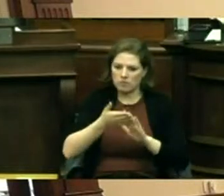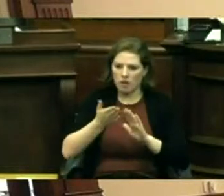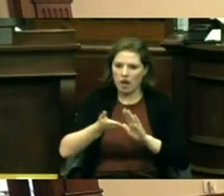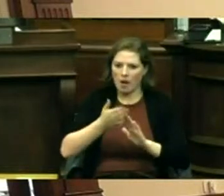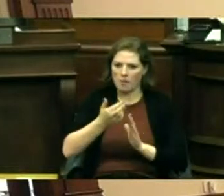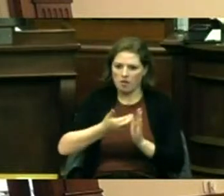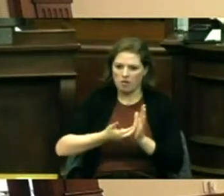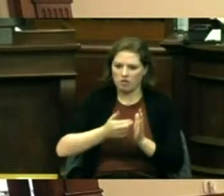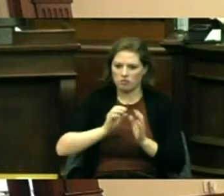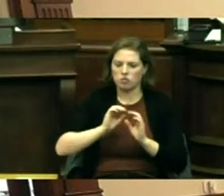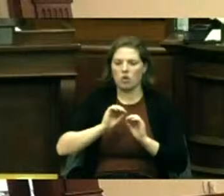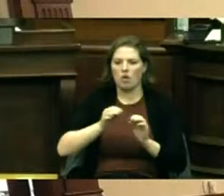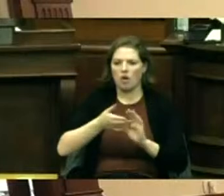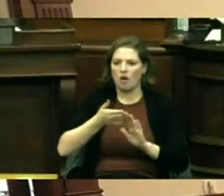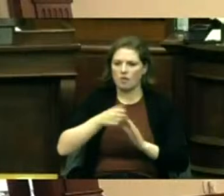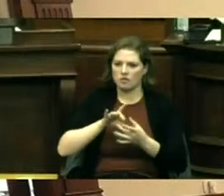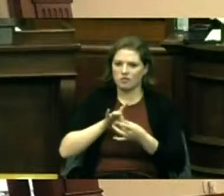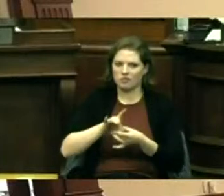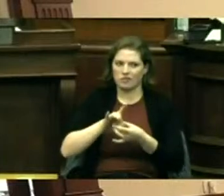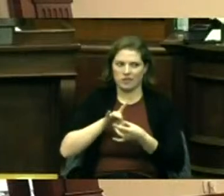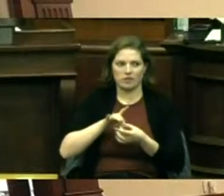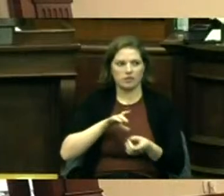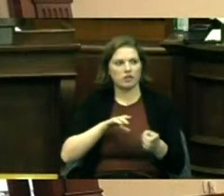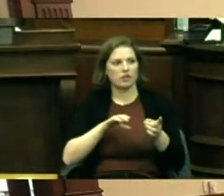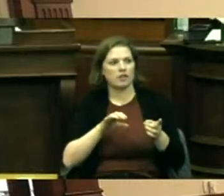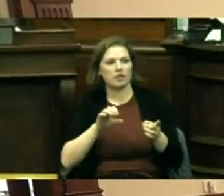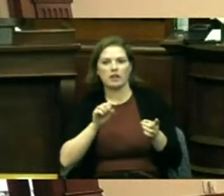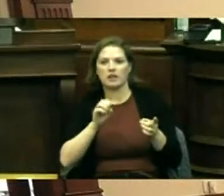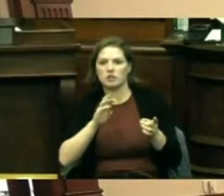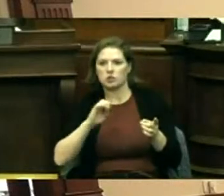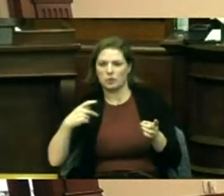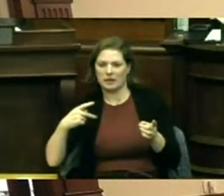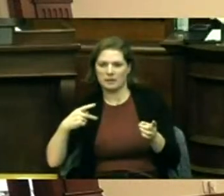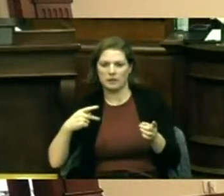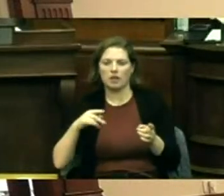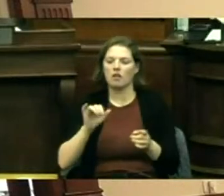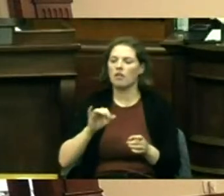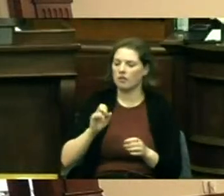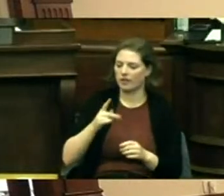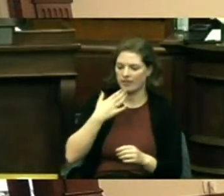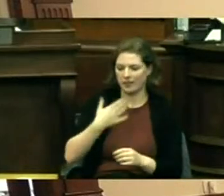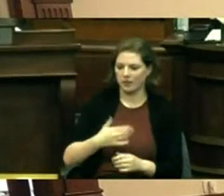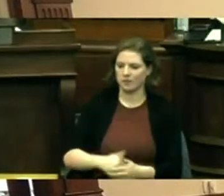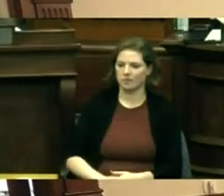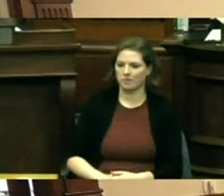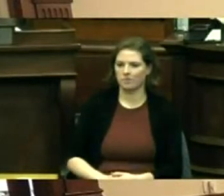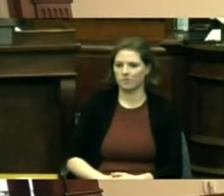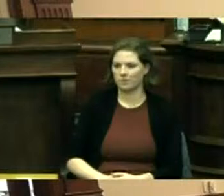Eco Park. But it's basically we're the county is asking us to clean it. There's no kind of operational programmatic